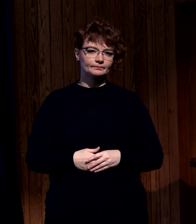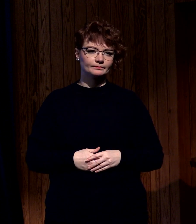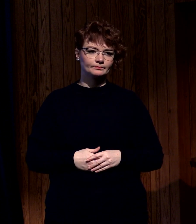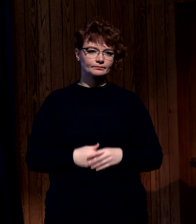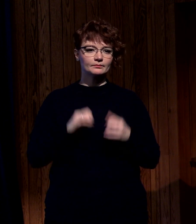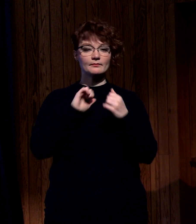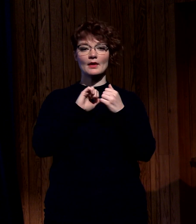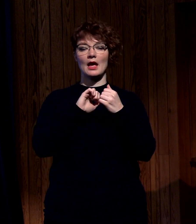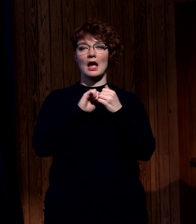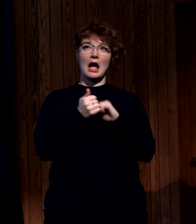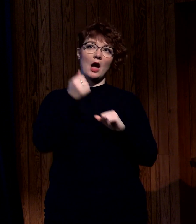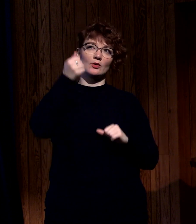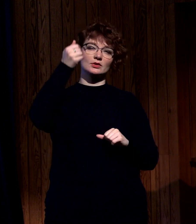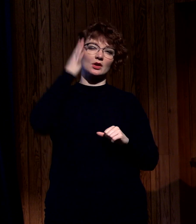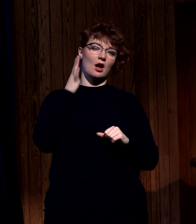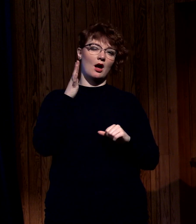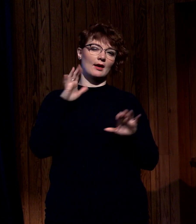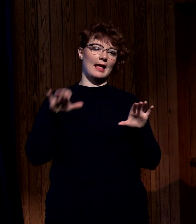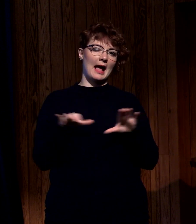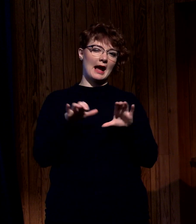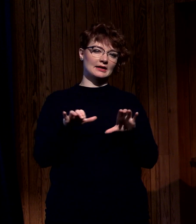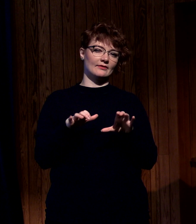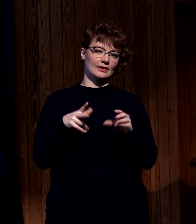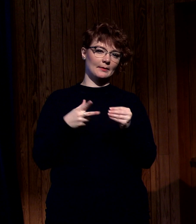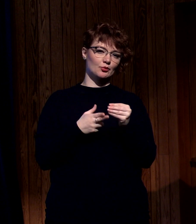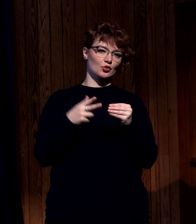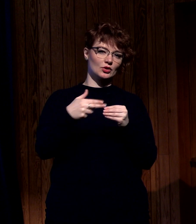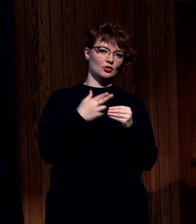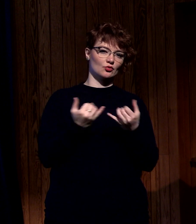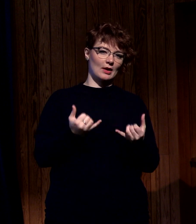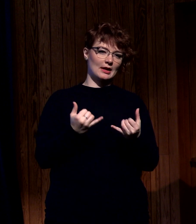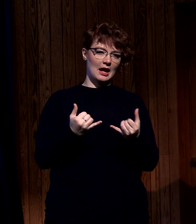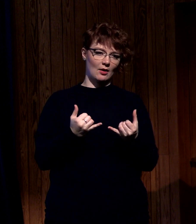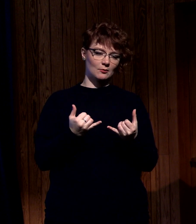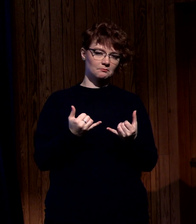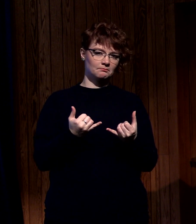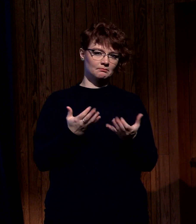God be actively pruning you behind the scenes? And I want